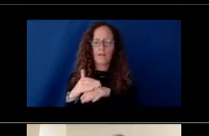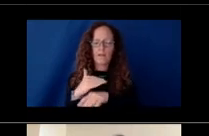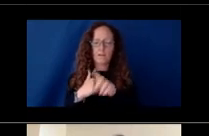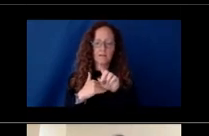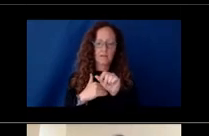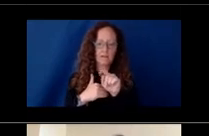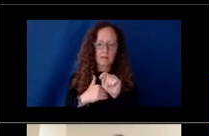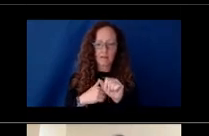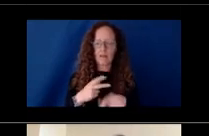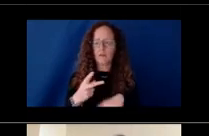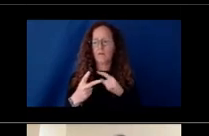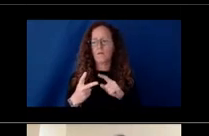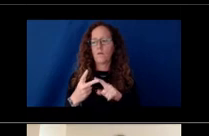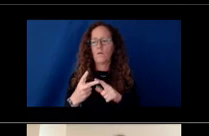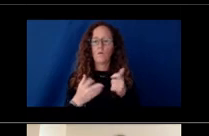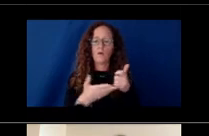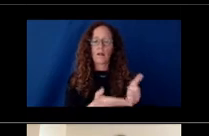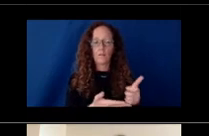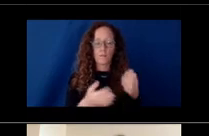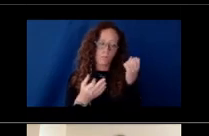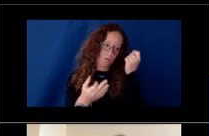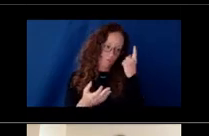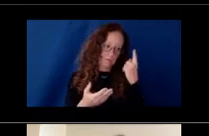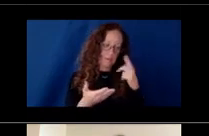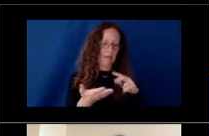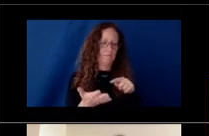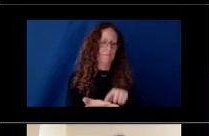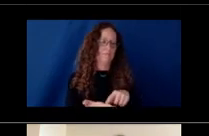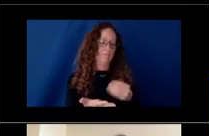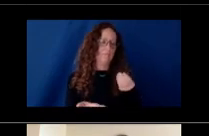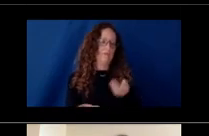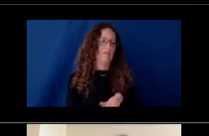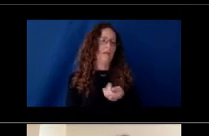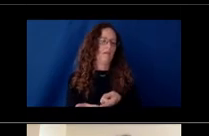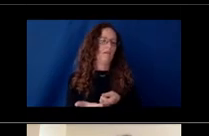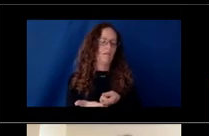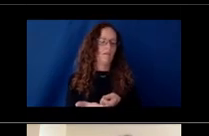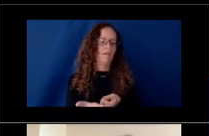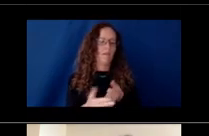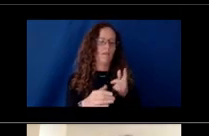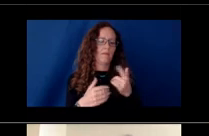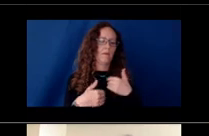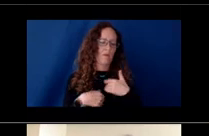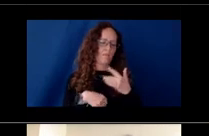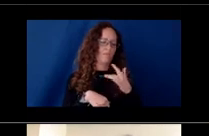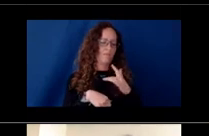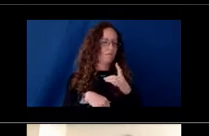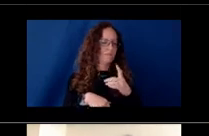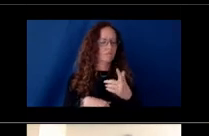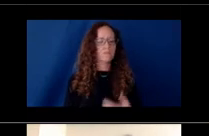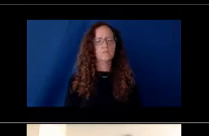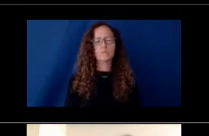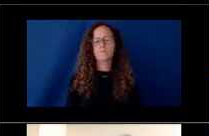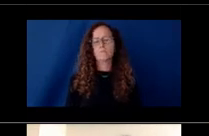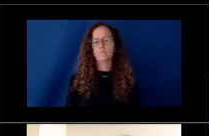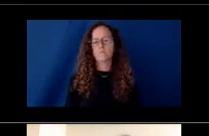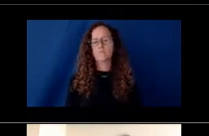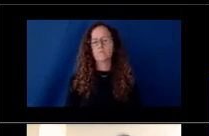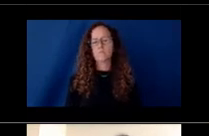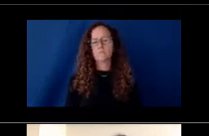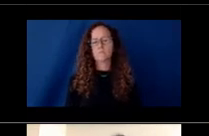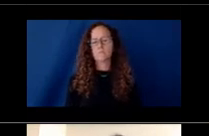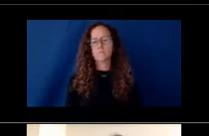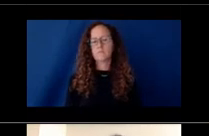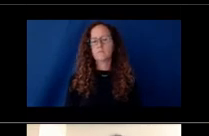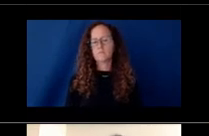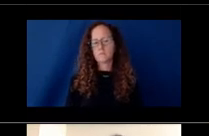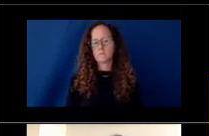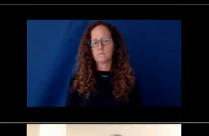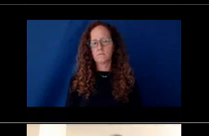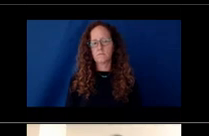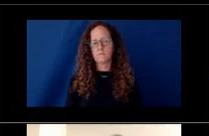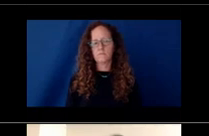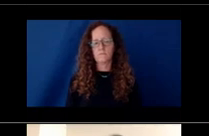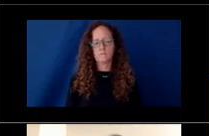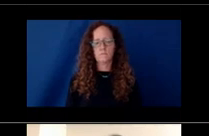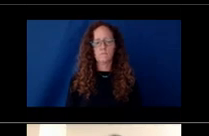or to actually help them interpret the information that's on the resources that we have available.